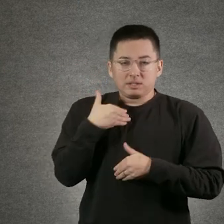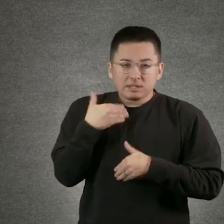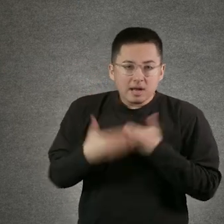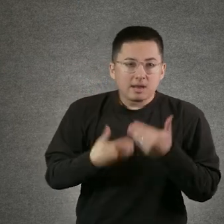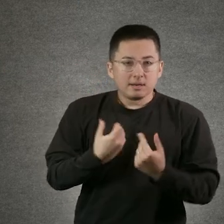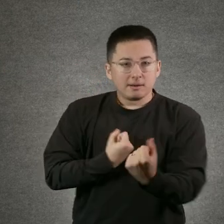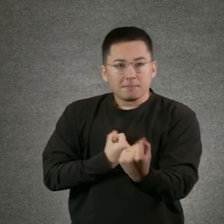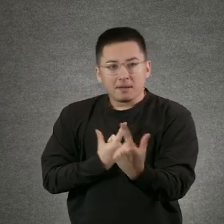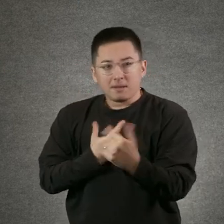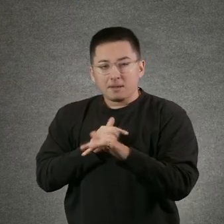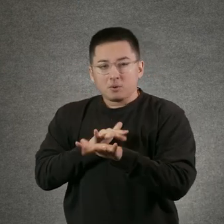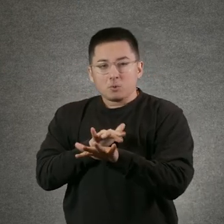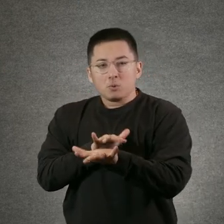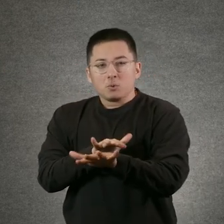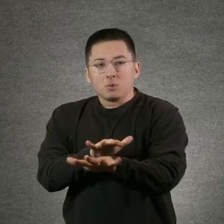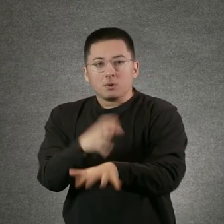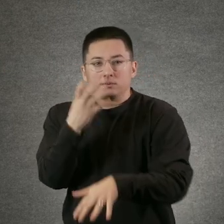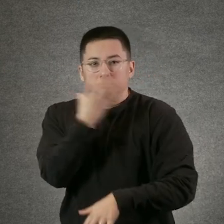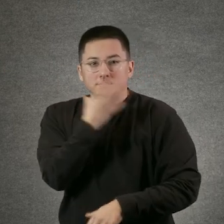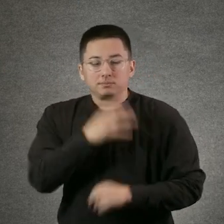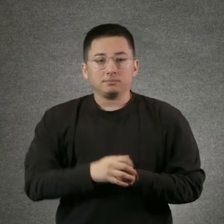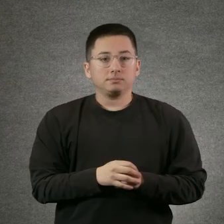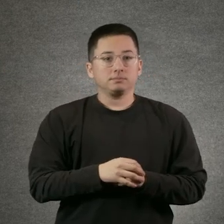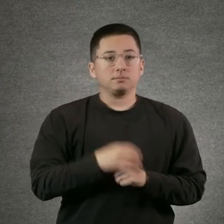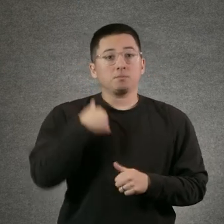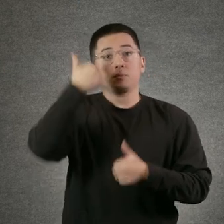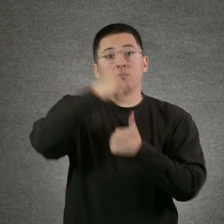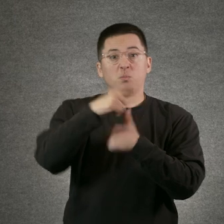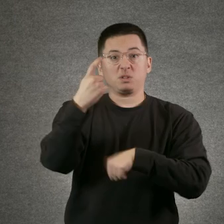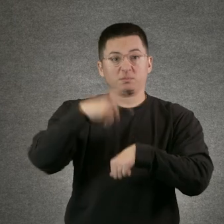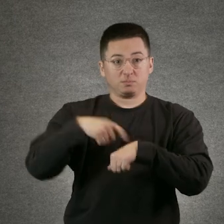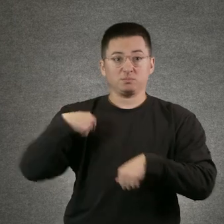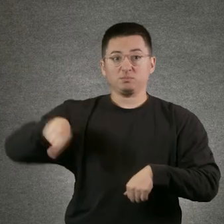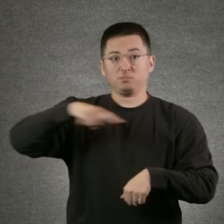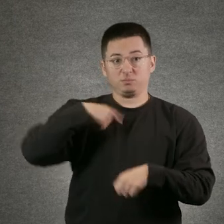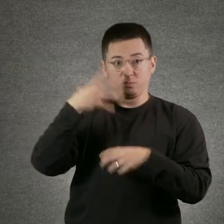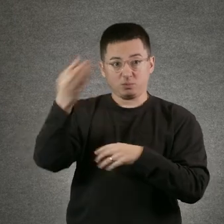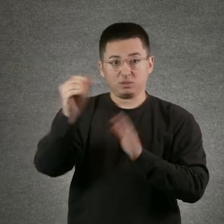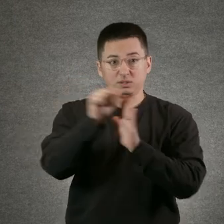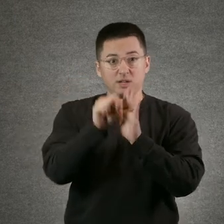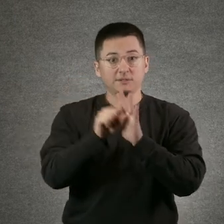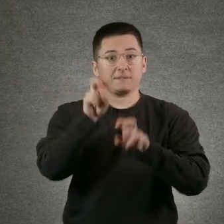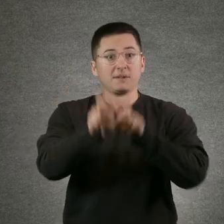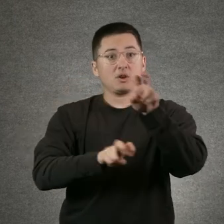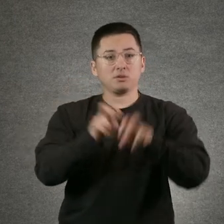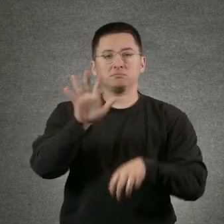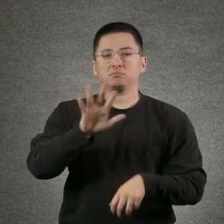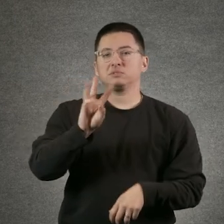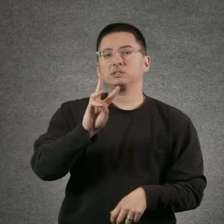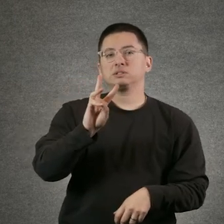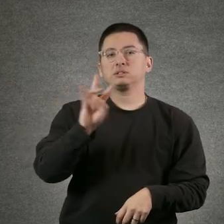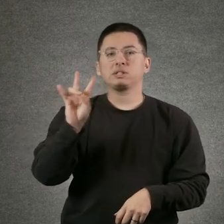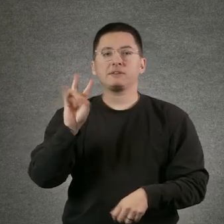This was probably six or seven years ago. And we wanted to get on probably what